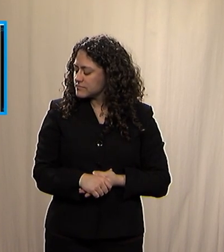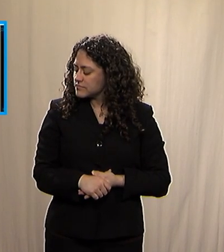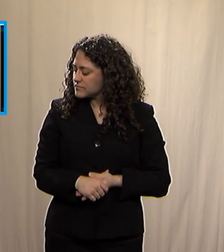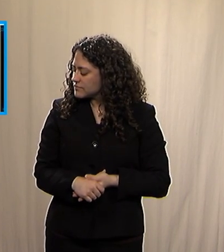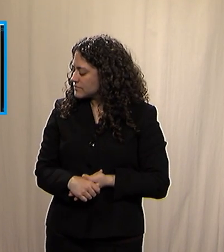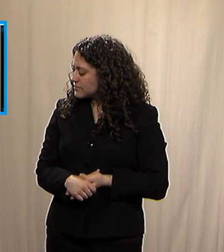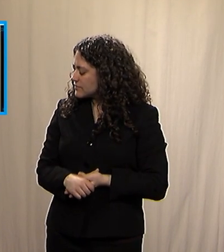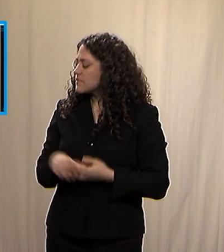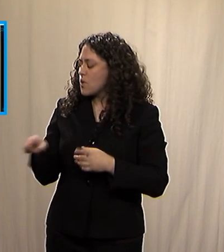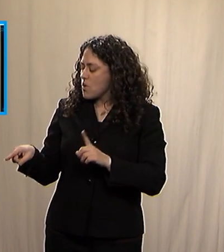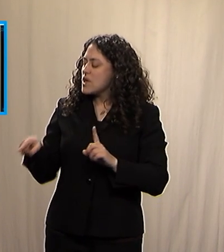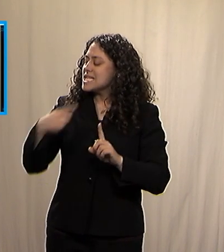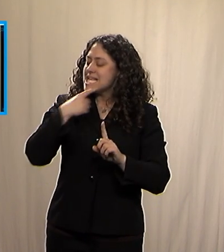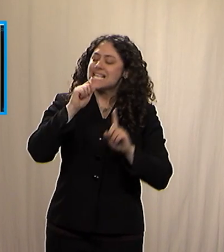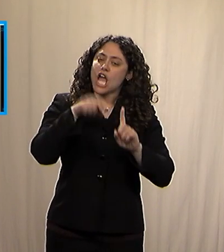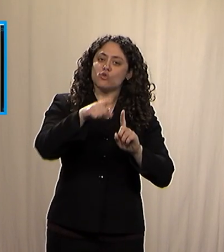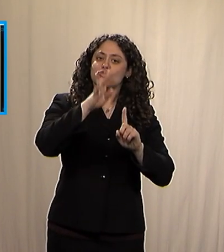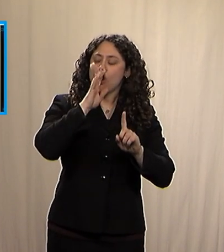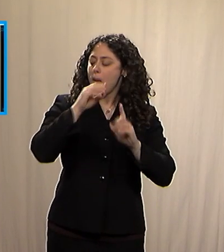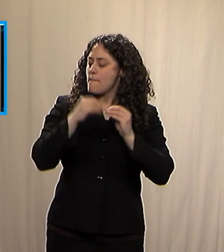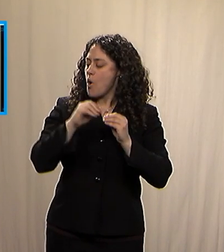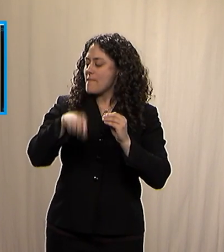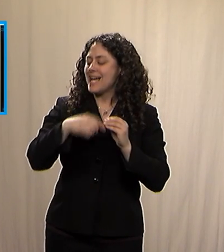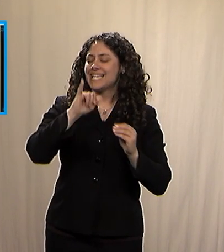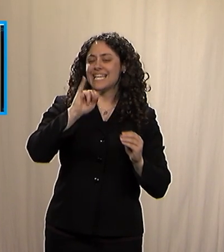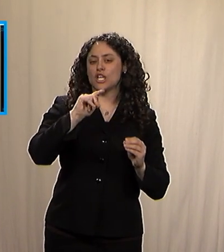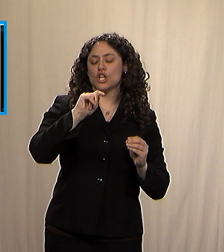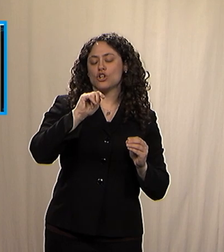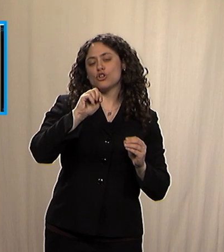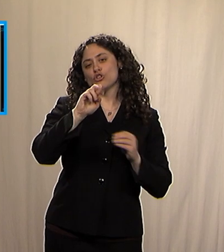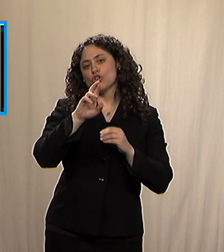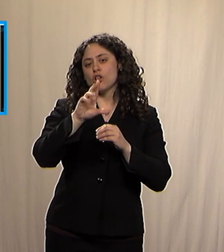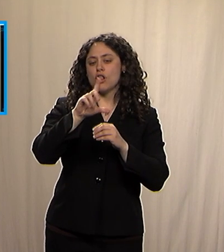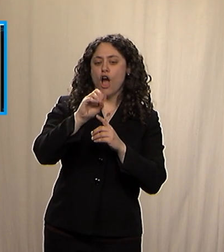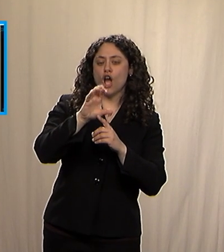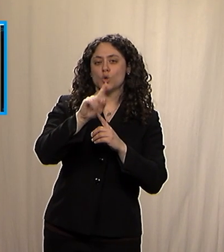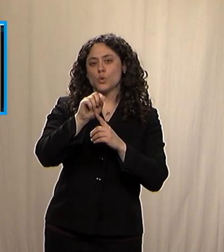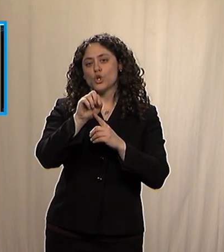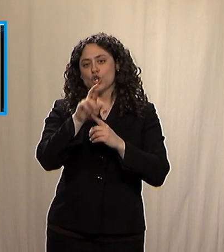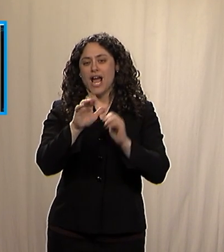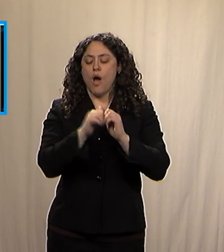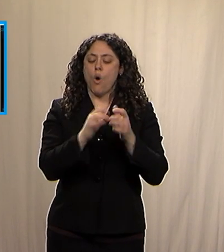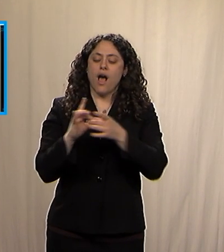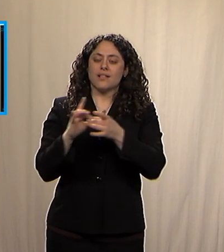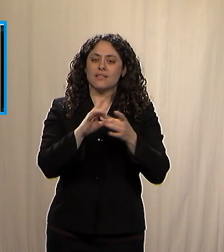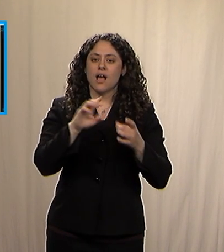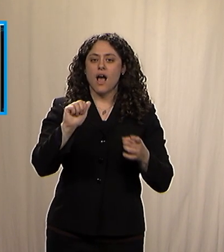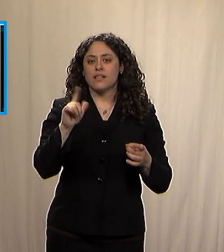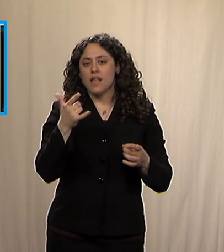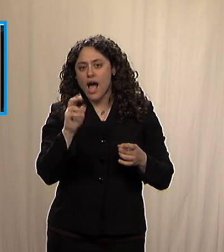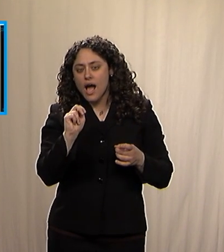So can you talk more about allowing interlocutors to align, cooperate at the beginning of